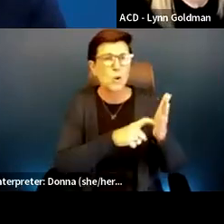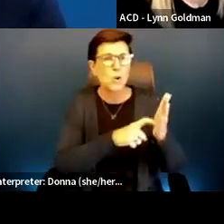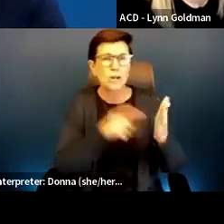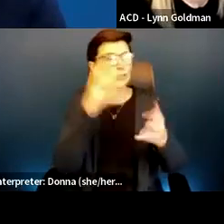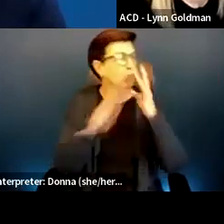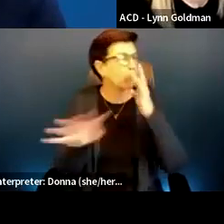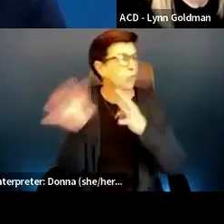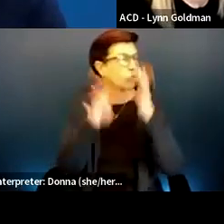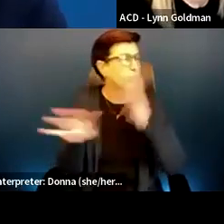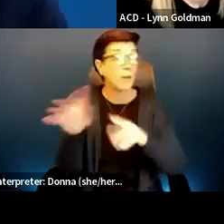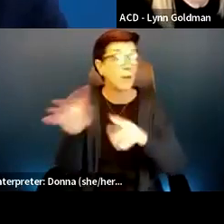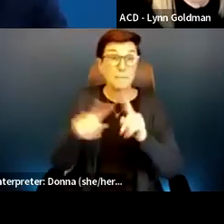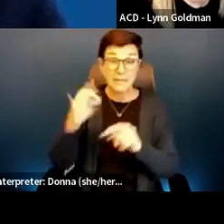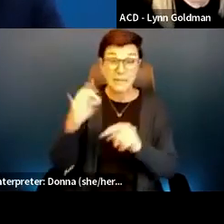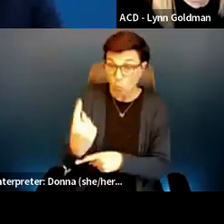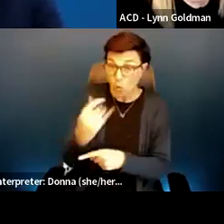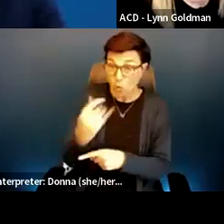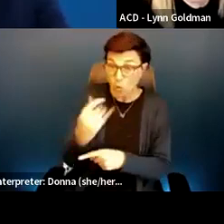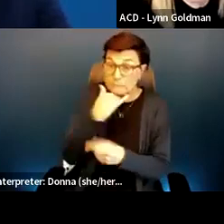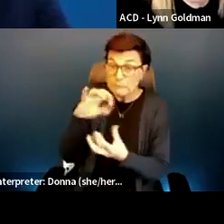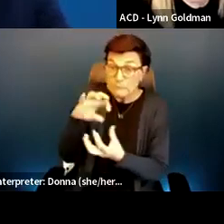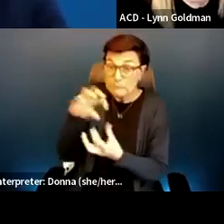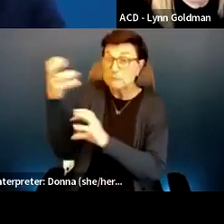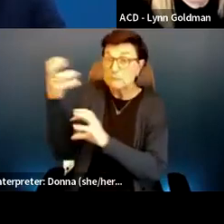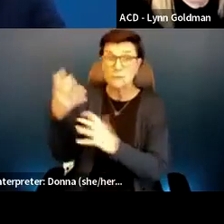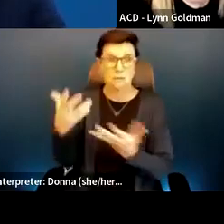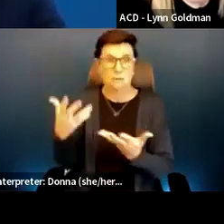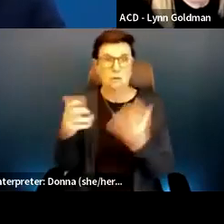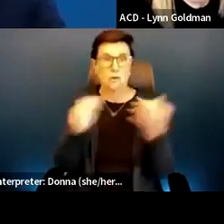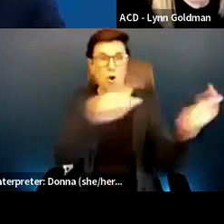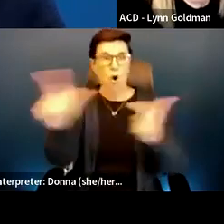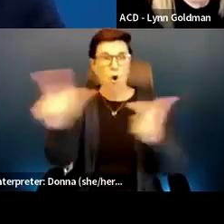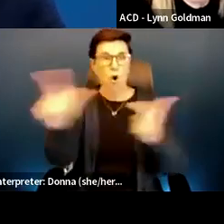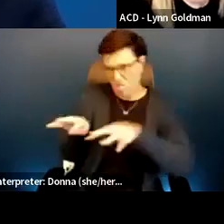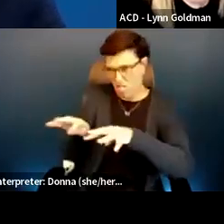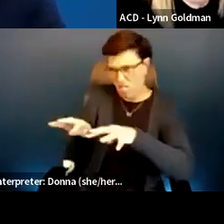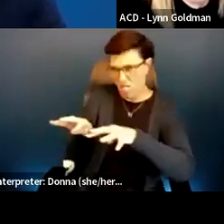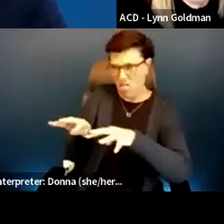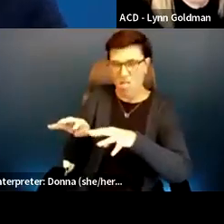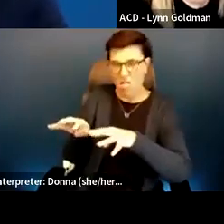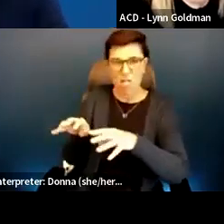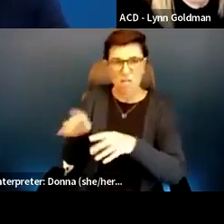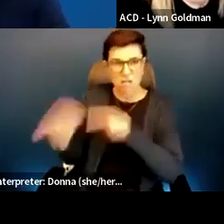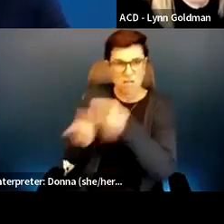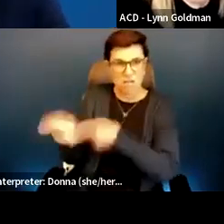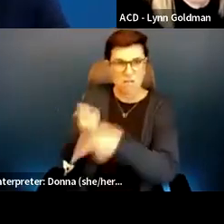everybody knows about it. So it's an interesting culture to work in, but I do think